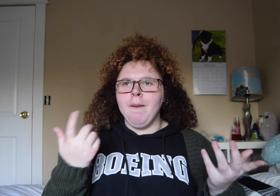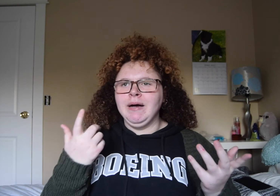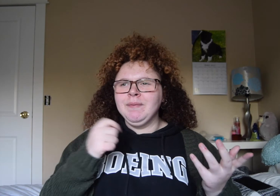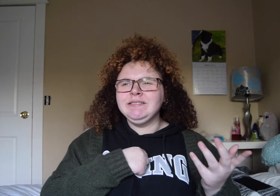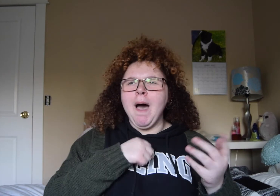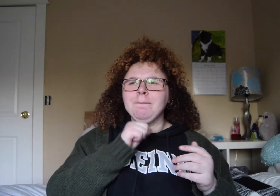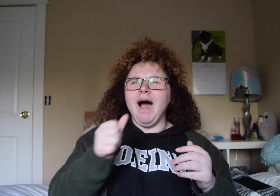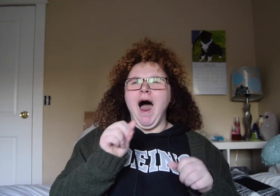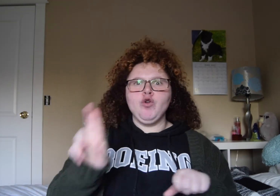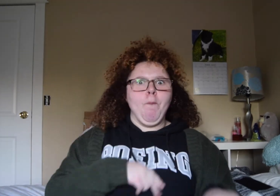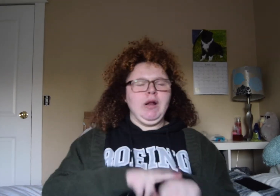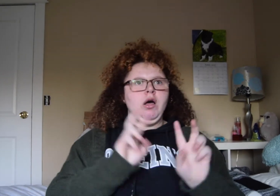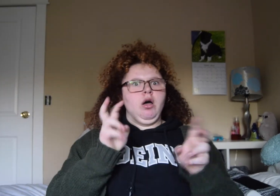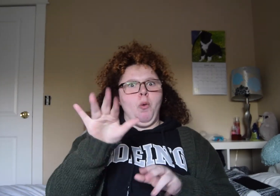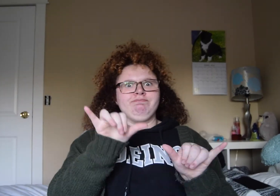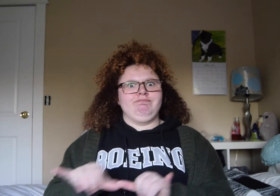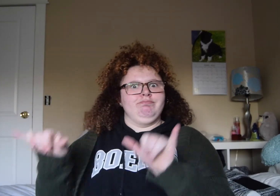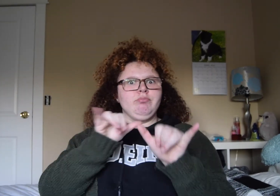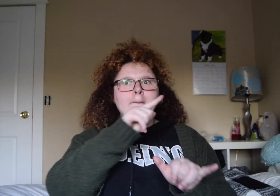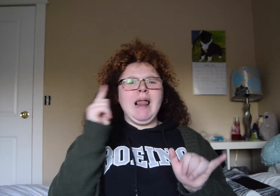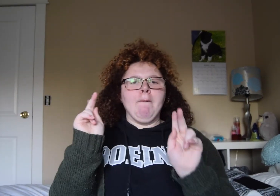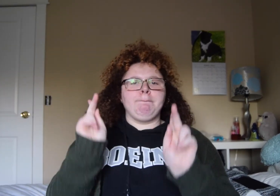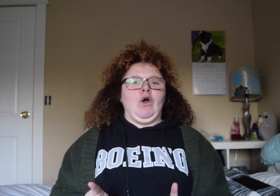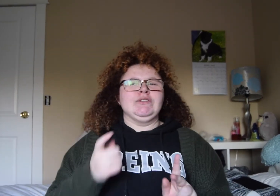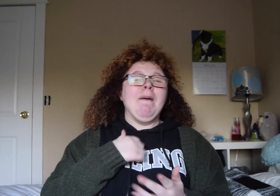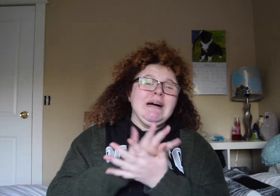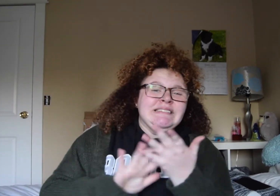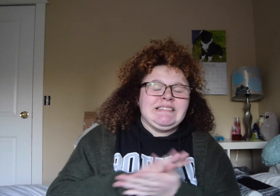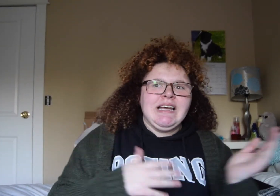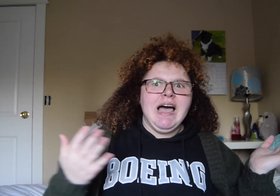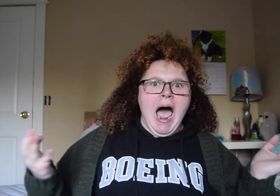Because I'm not your normal standard black person. I'm actually mixed!